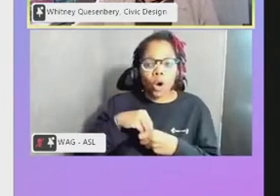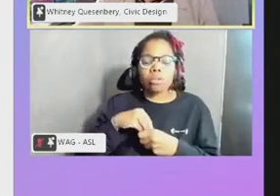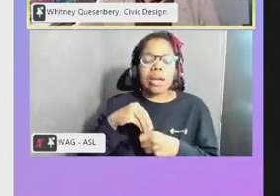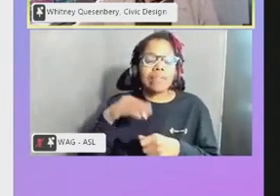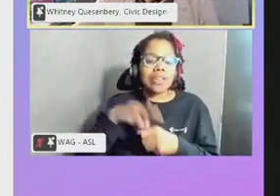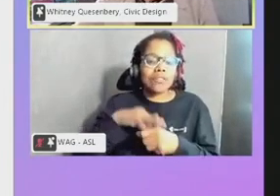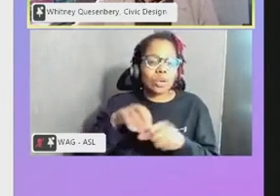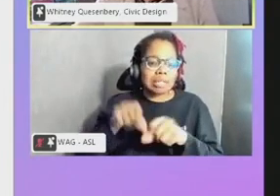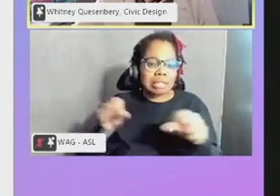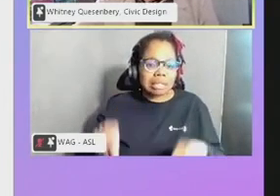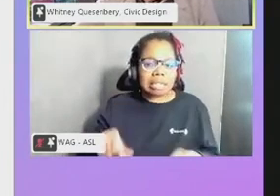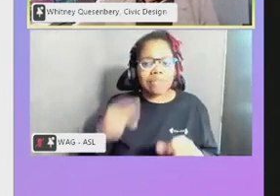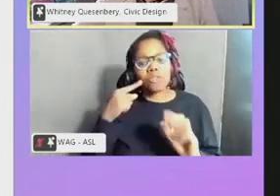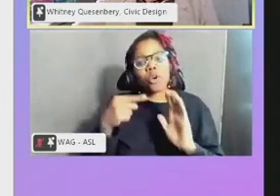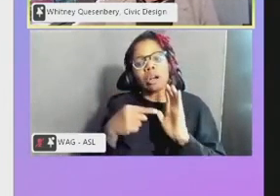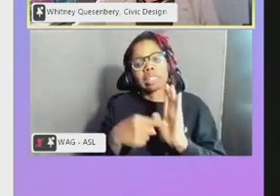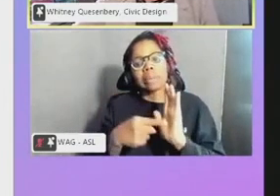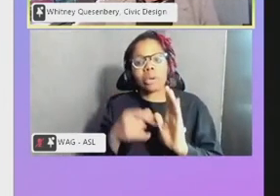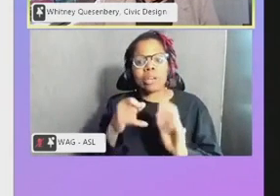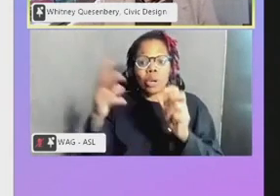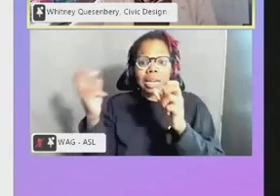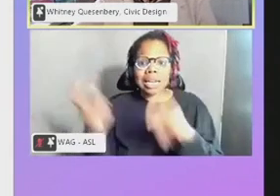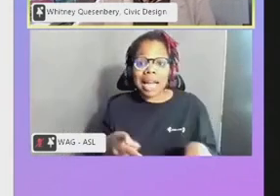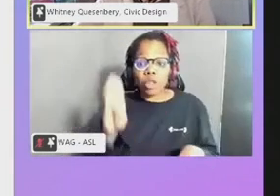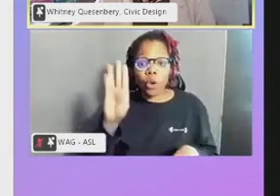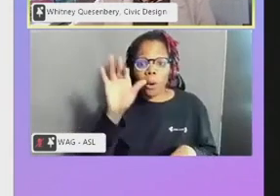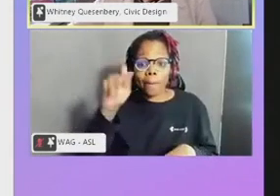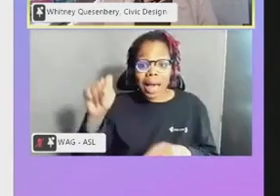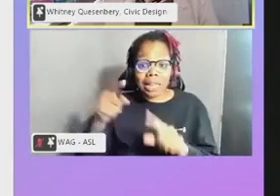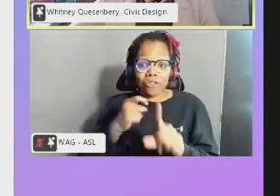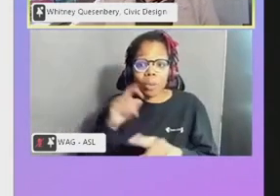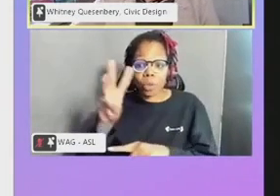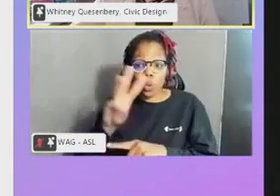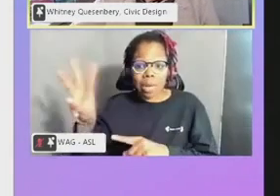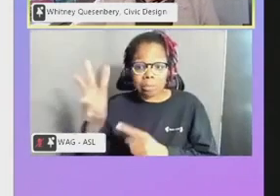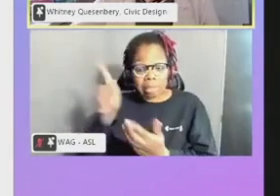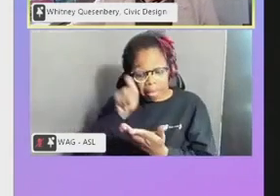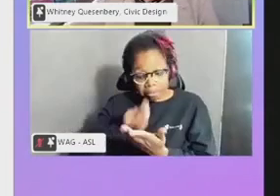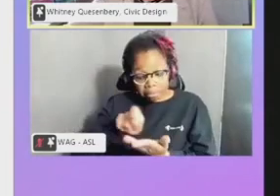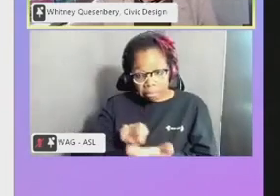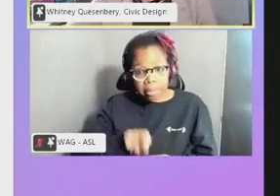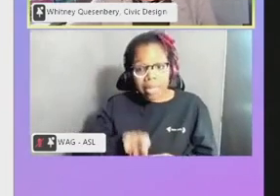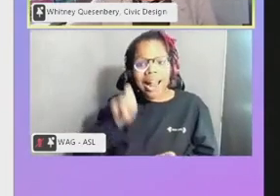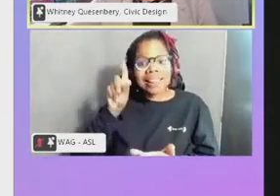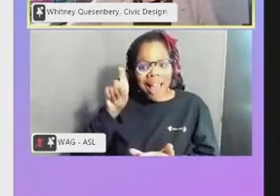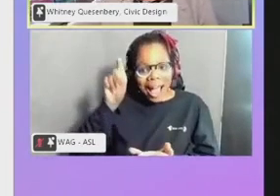covered by the VVSG but we're part of the voting experience or part of the voting system